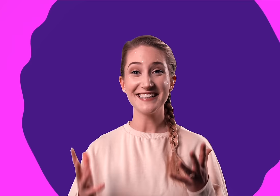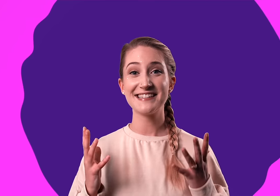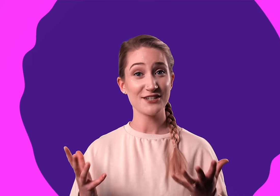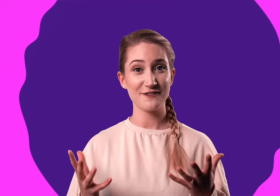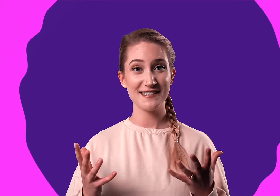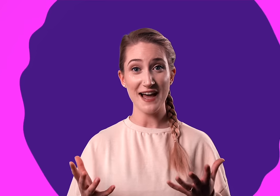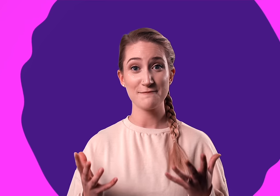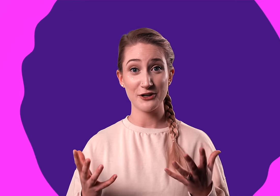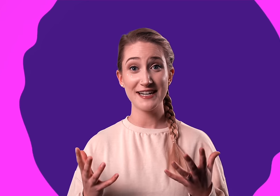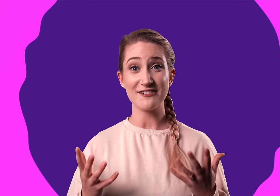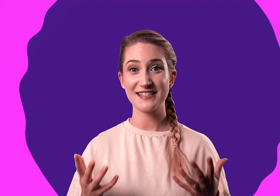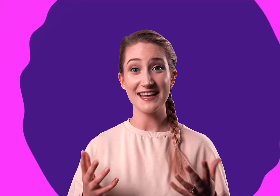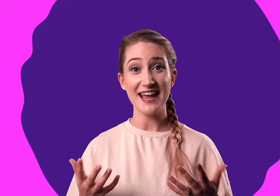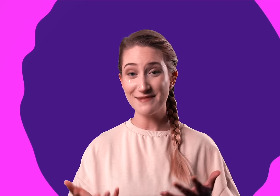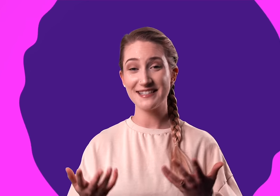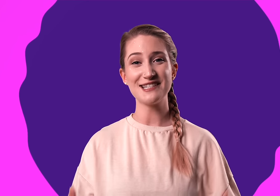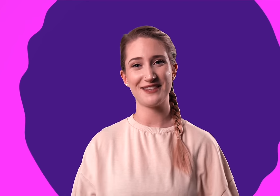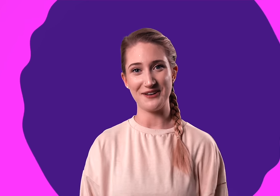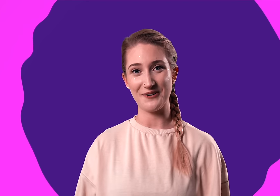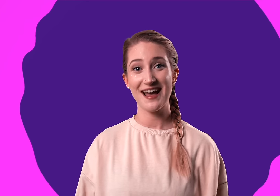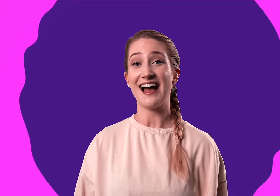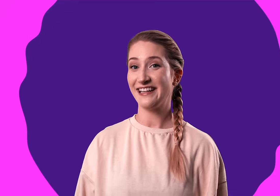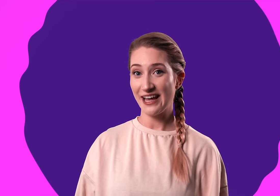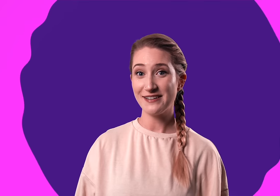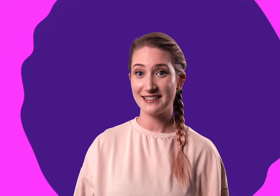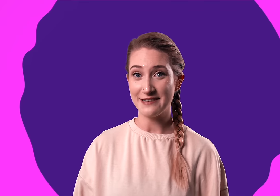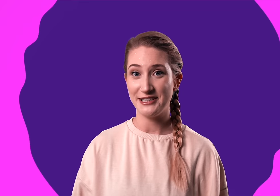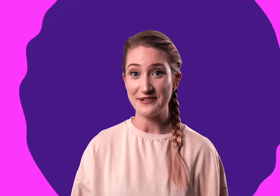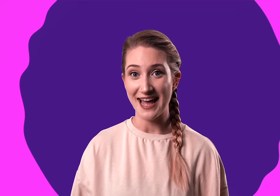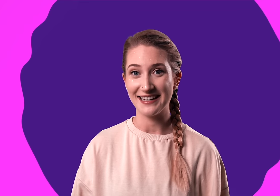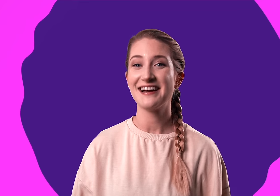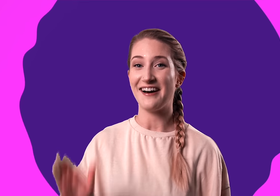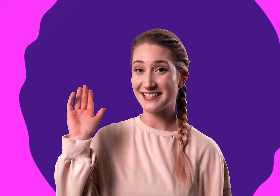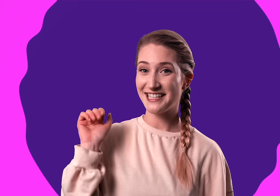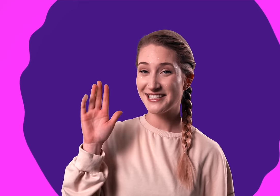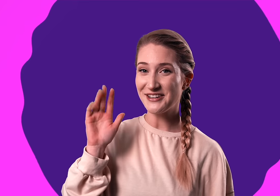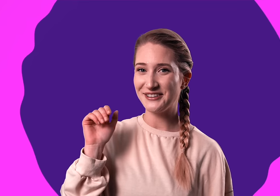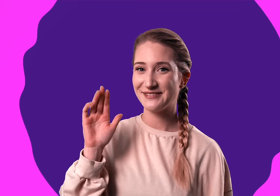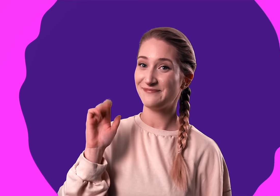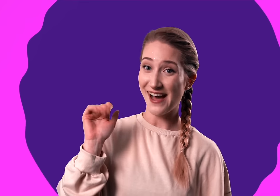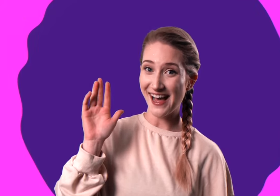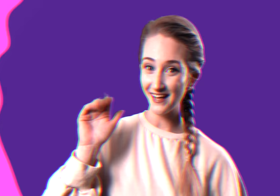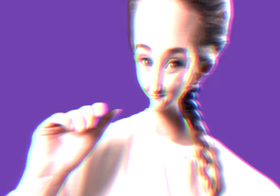I had such a fun time learning how to sign the ABCs with you. I can't wait to sign with you again. I'll see you soon. Bye!